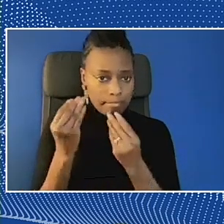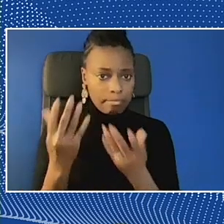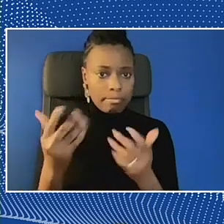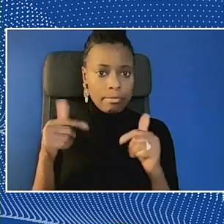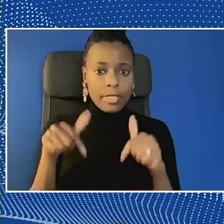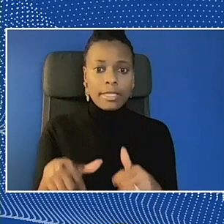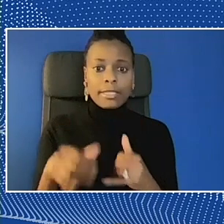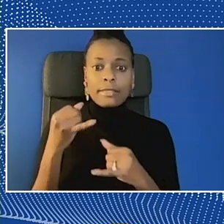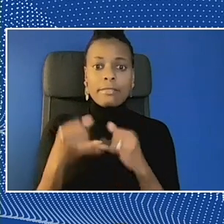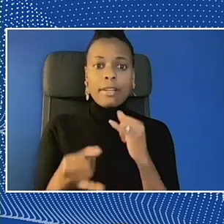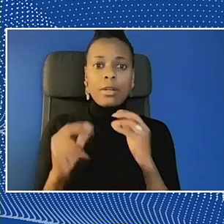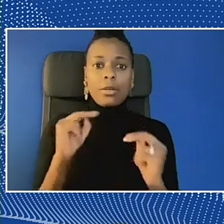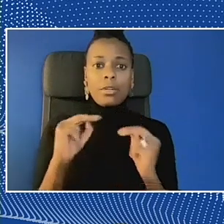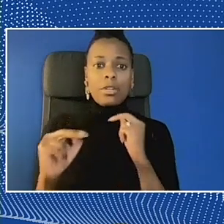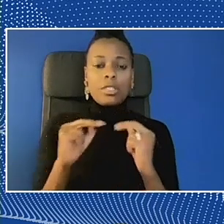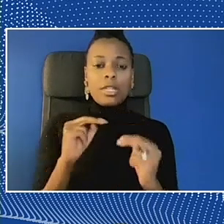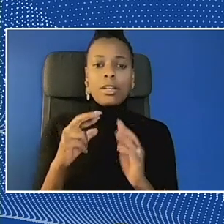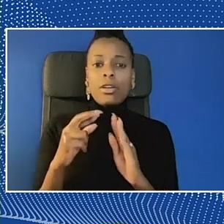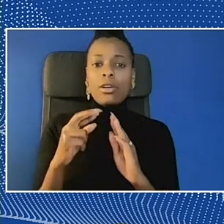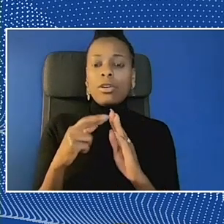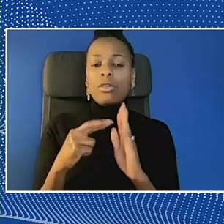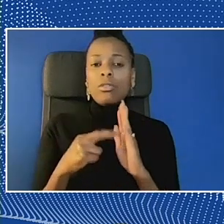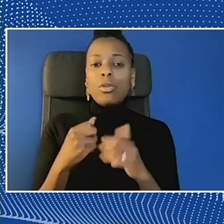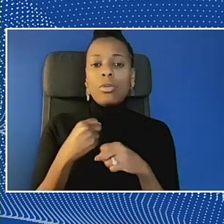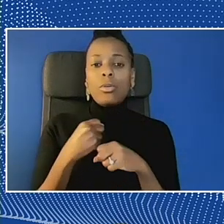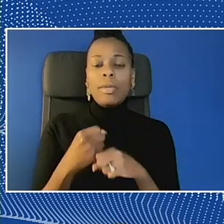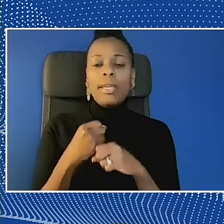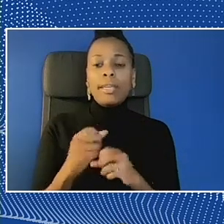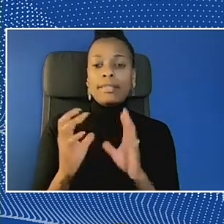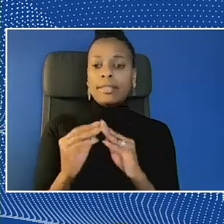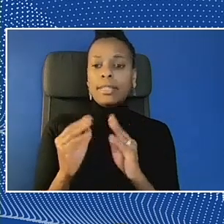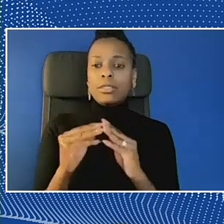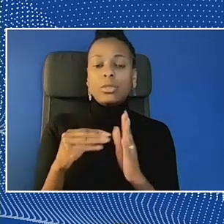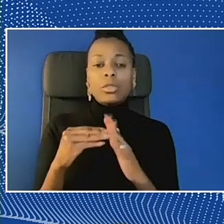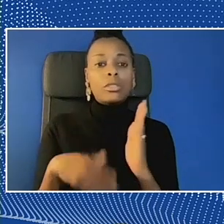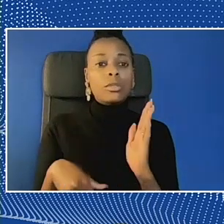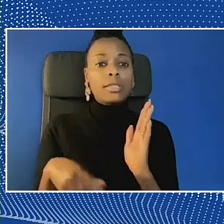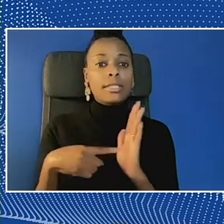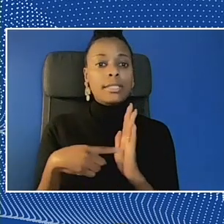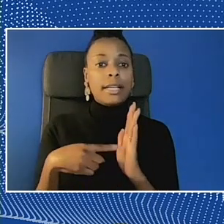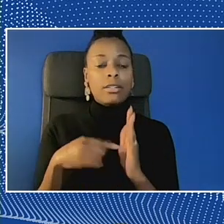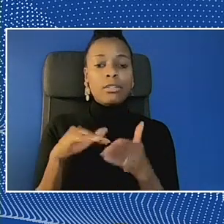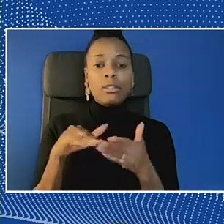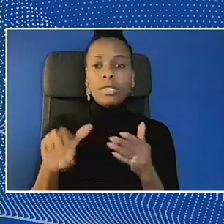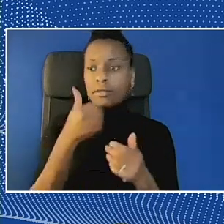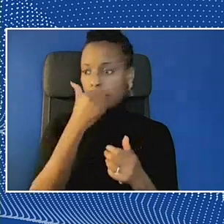negotiated rulemaking session on Student Debt Relief. We provided regulatory text.